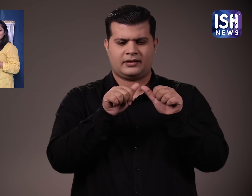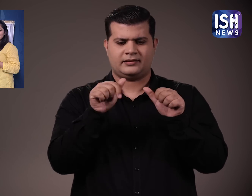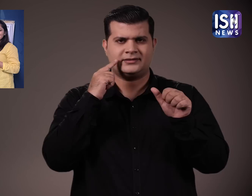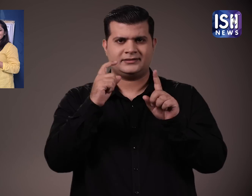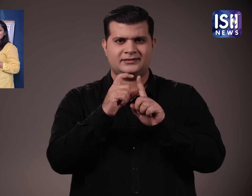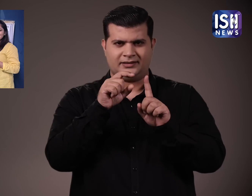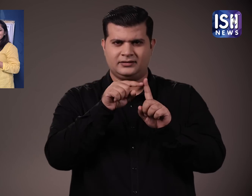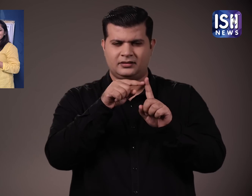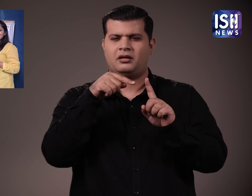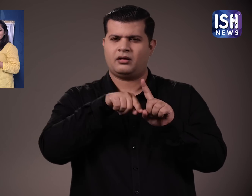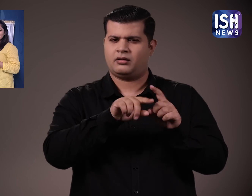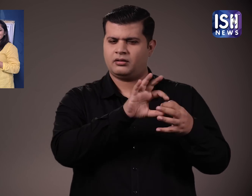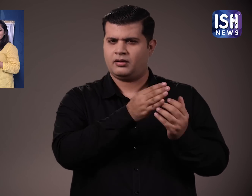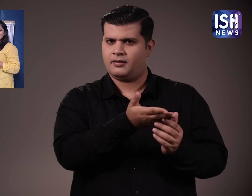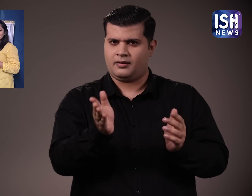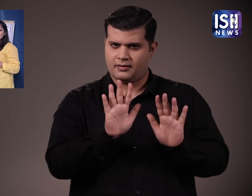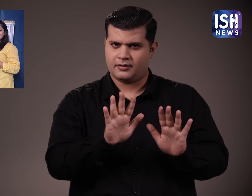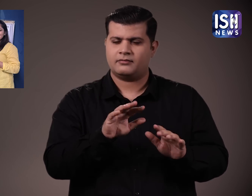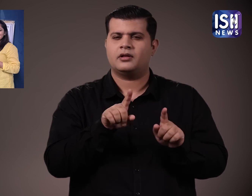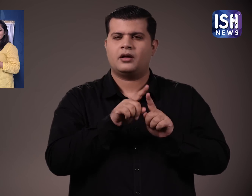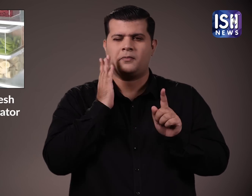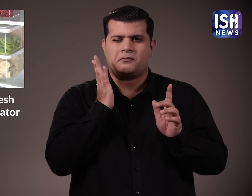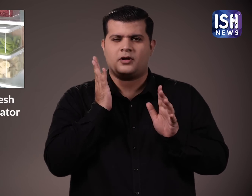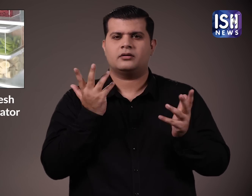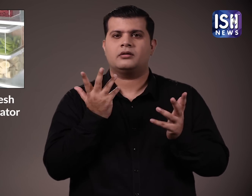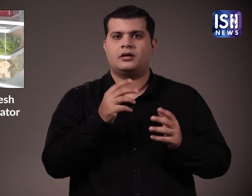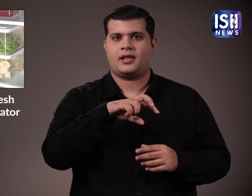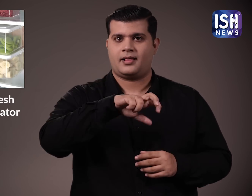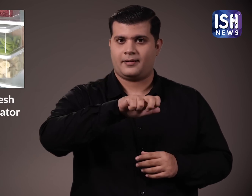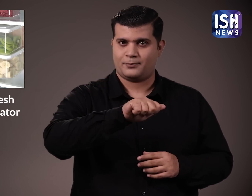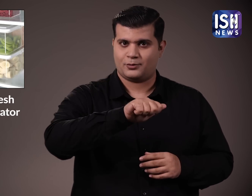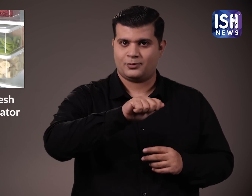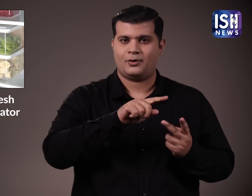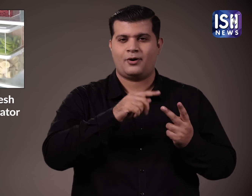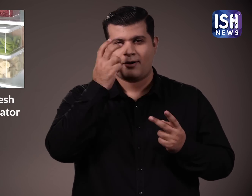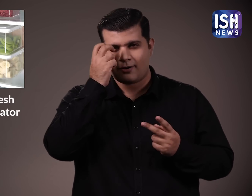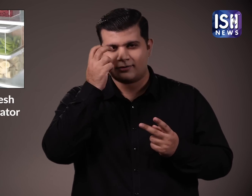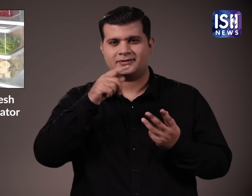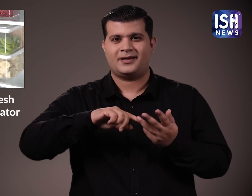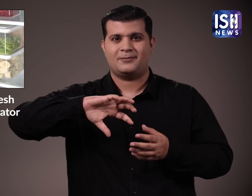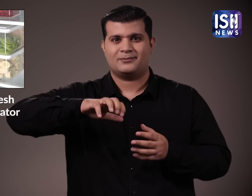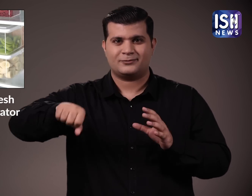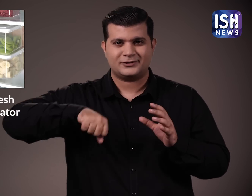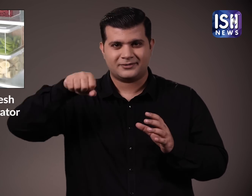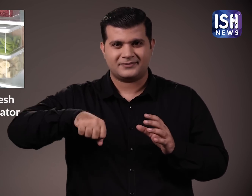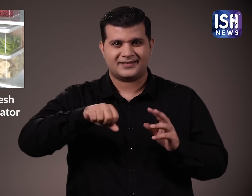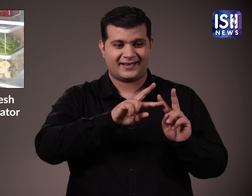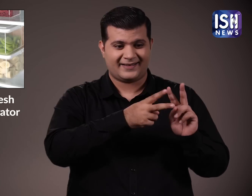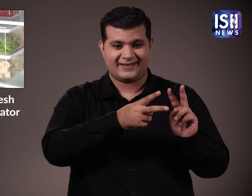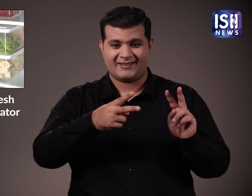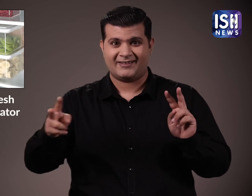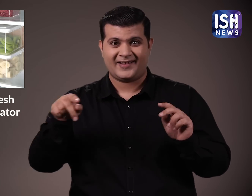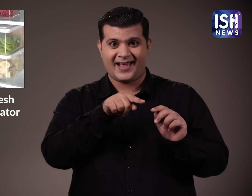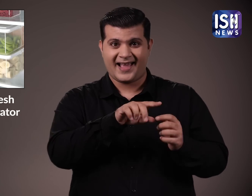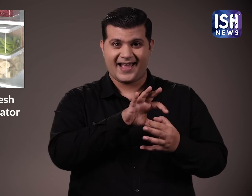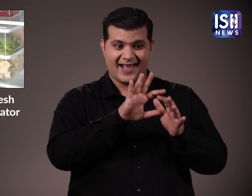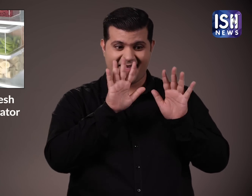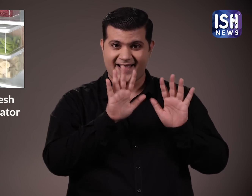Some foods can have high acidic content like lemon, orange, sweet lime, etc.